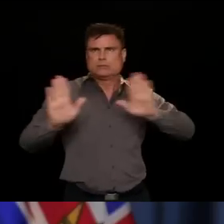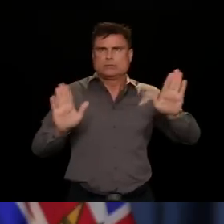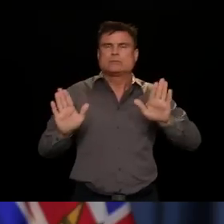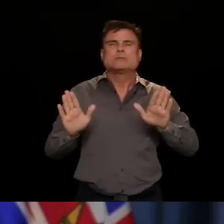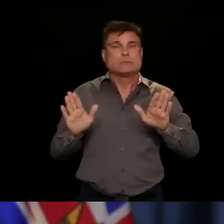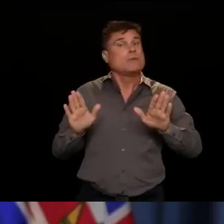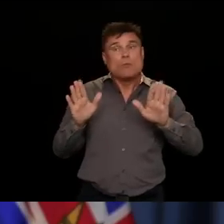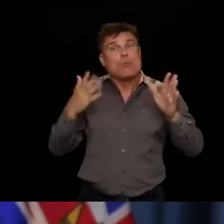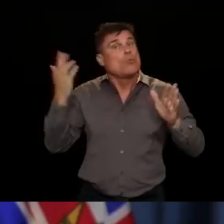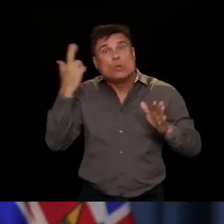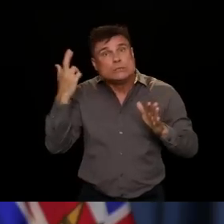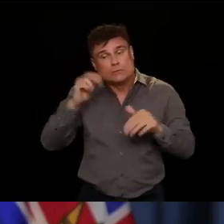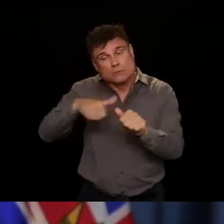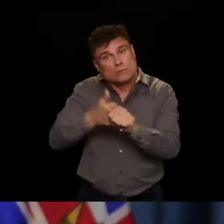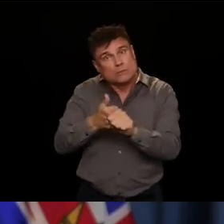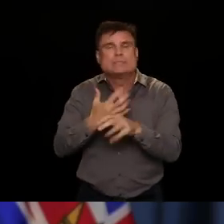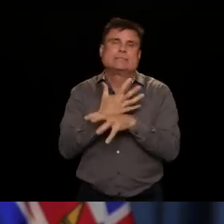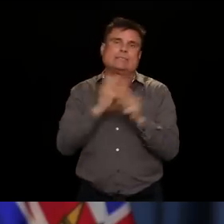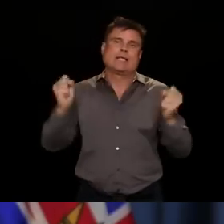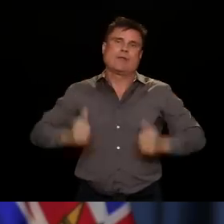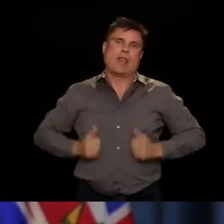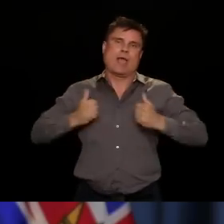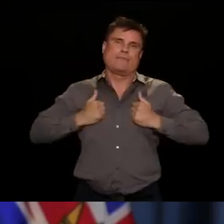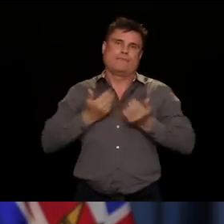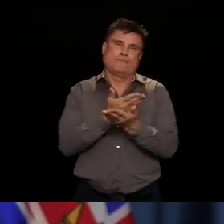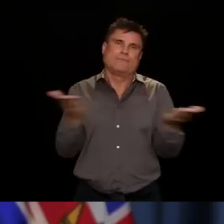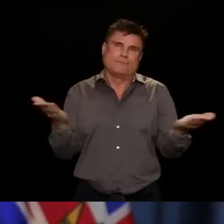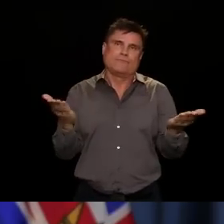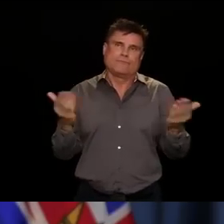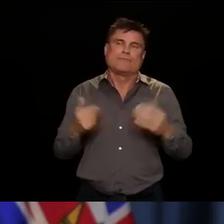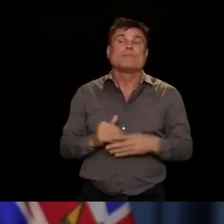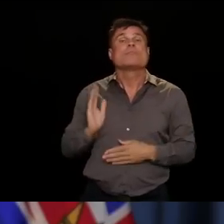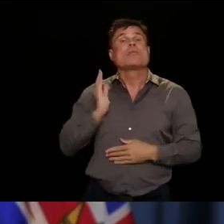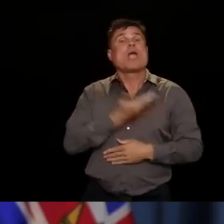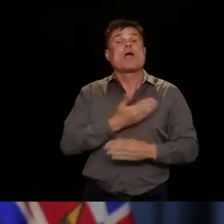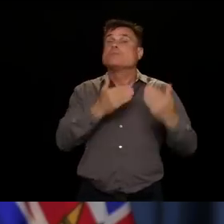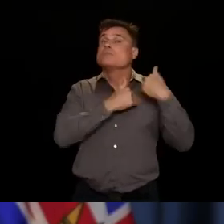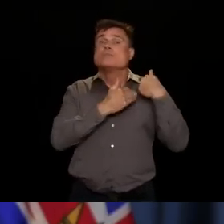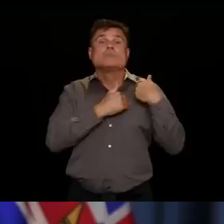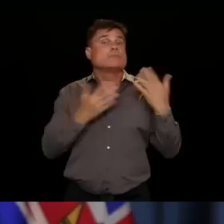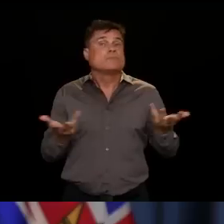all of us, is as important as ever. Underlying all our BC